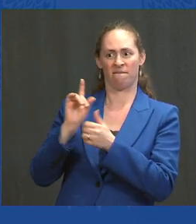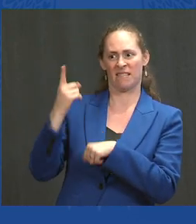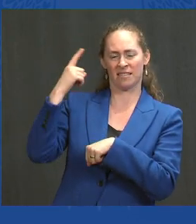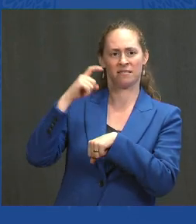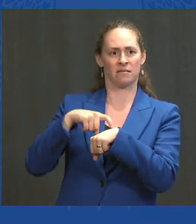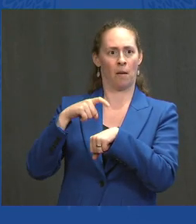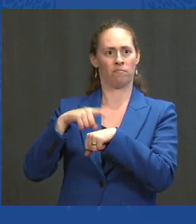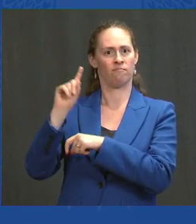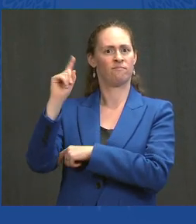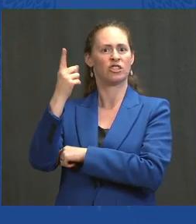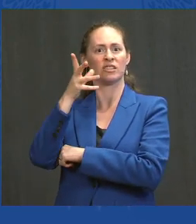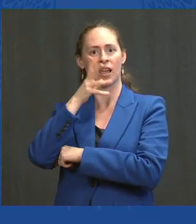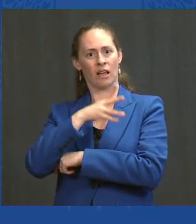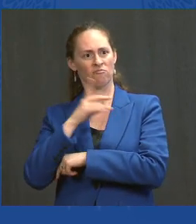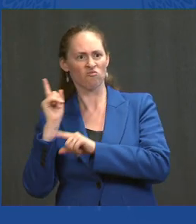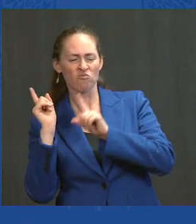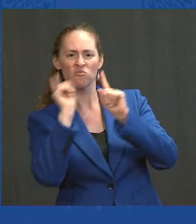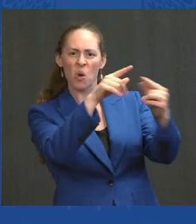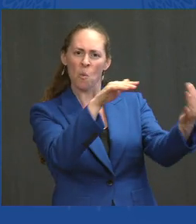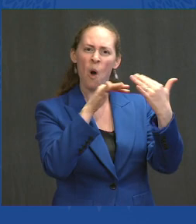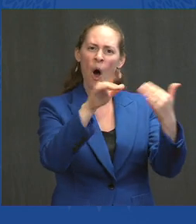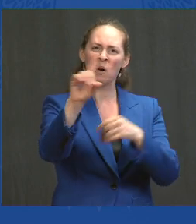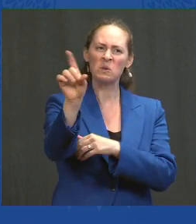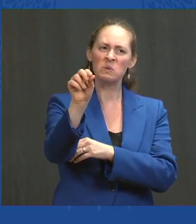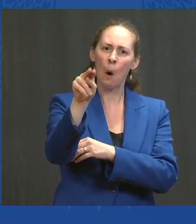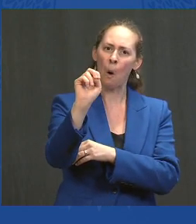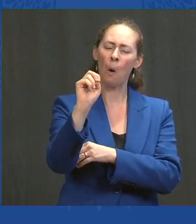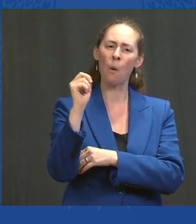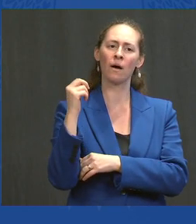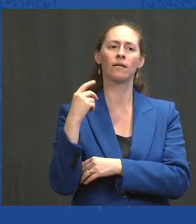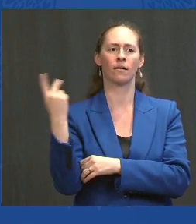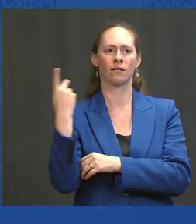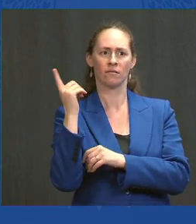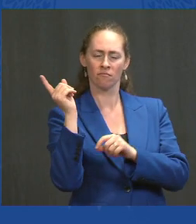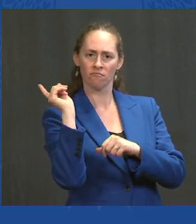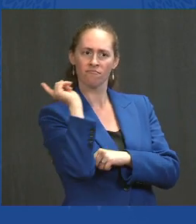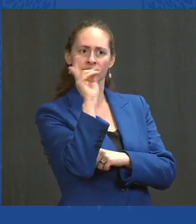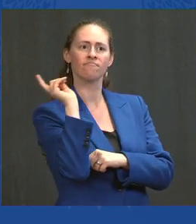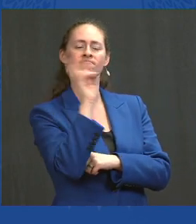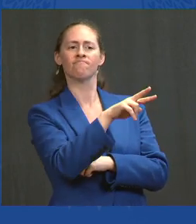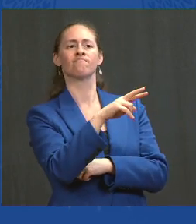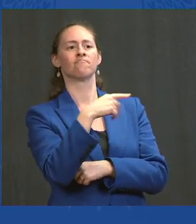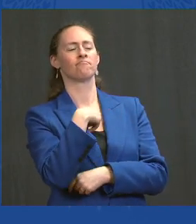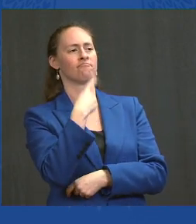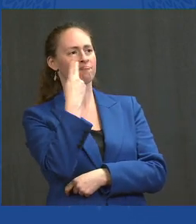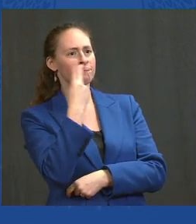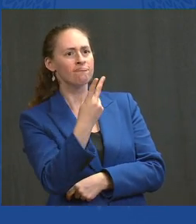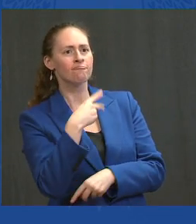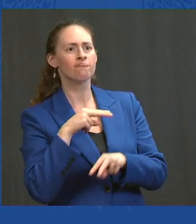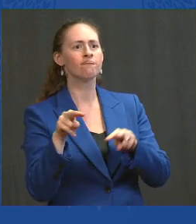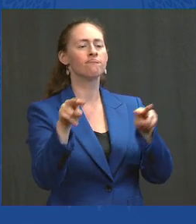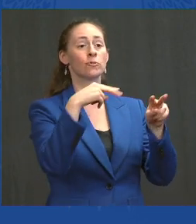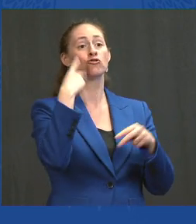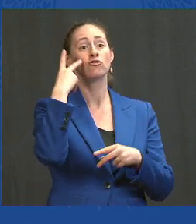and we both stood there as I was able to swear in every one of those military officers as U.S. citizens.